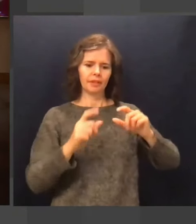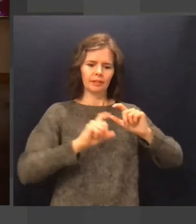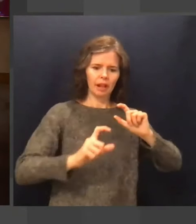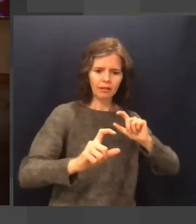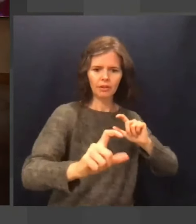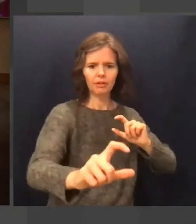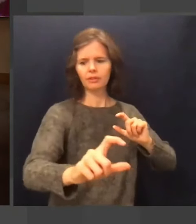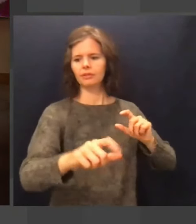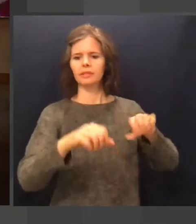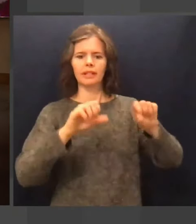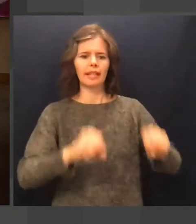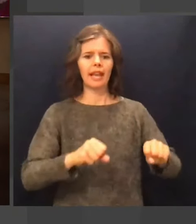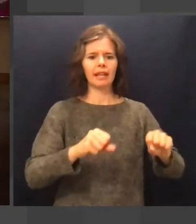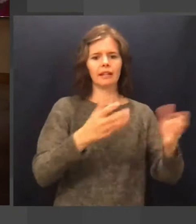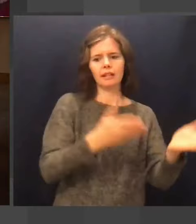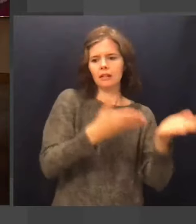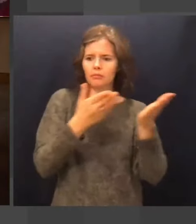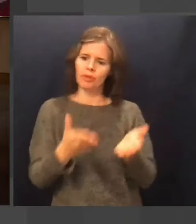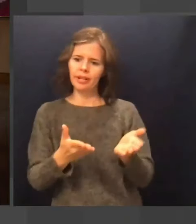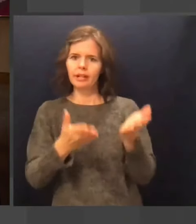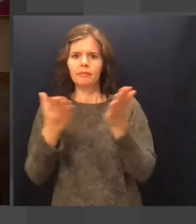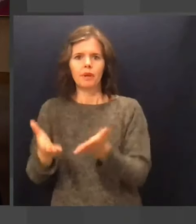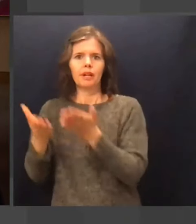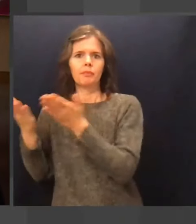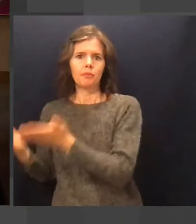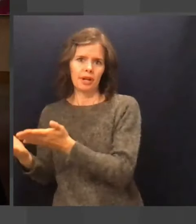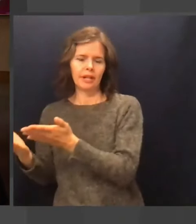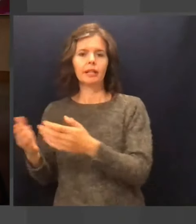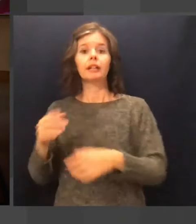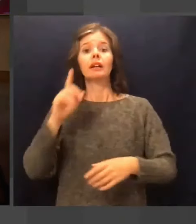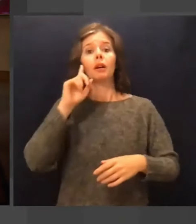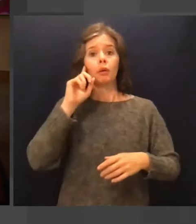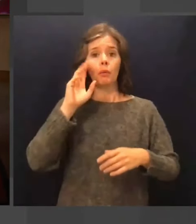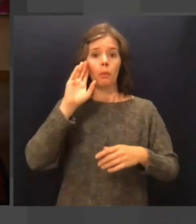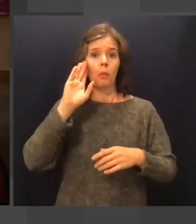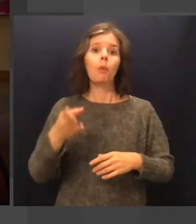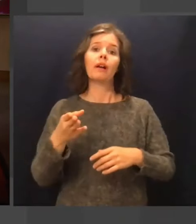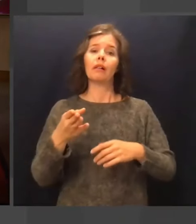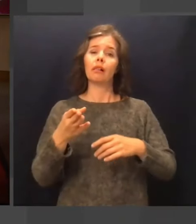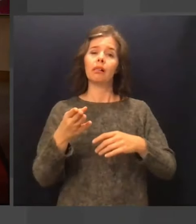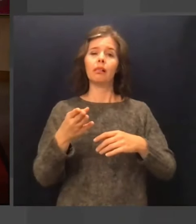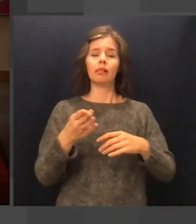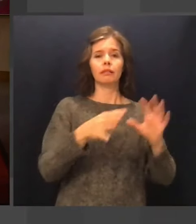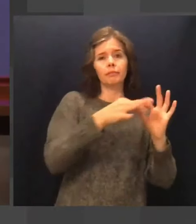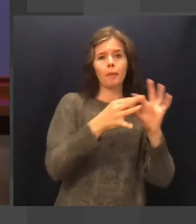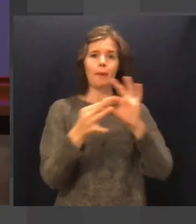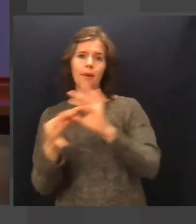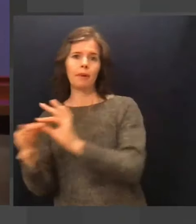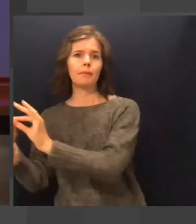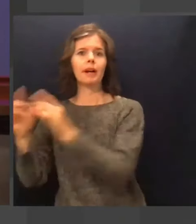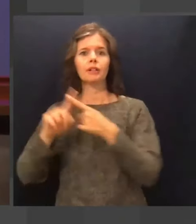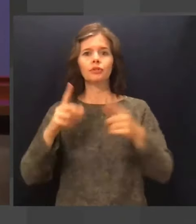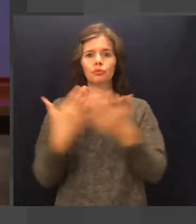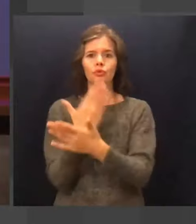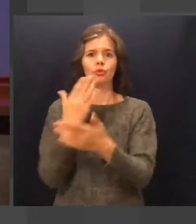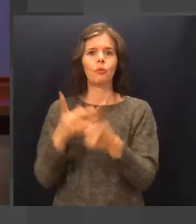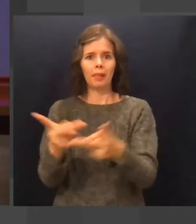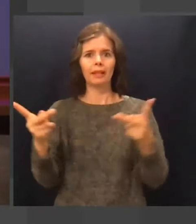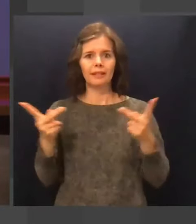OUTWEIGHS OF TRANSFERRING THOSE ITEMS FROM PLACE TO PLACE AND I JUST LOVE THOSE FEATURES THAT ENCOURAGE OTHER GAMEPLAY IN THE